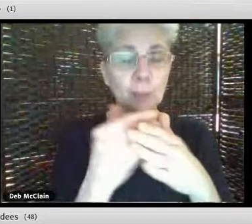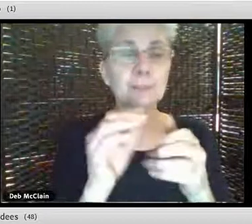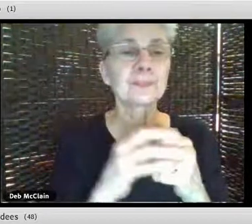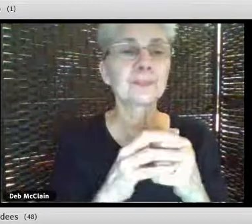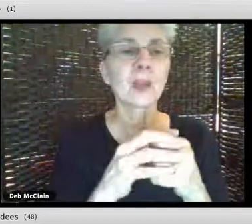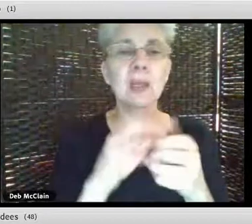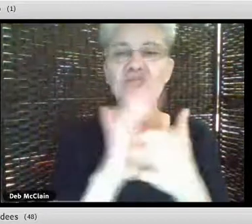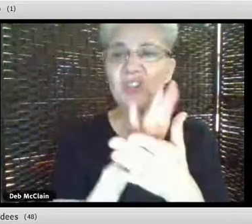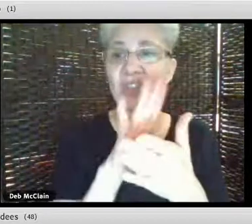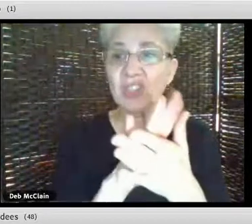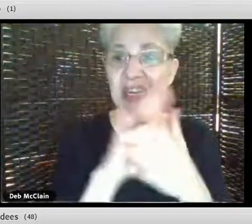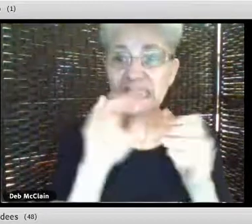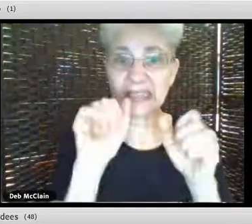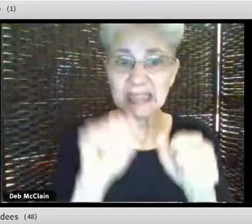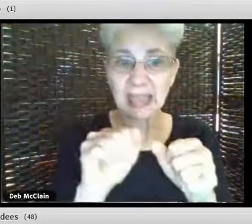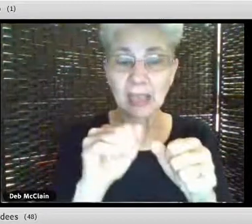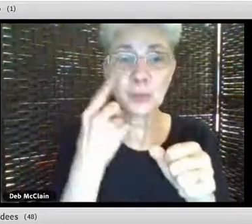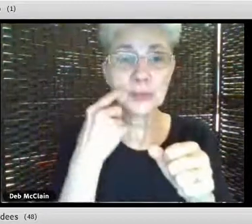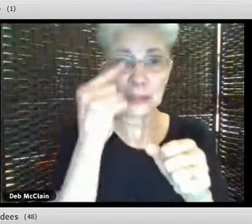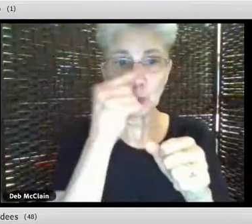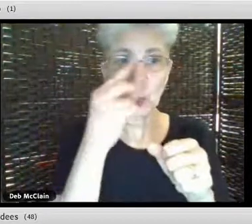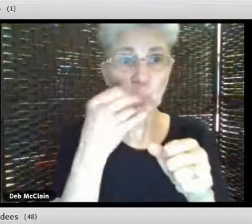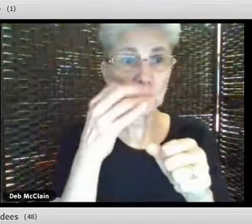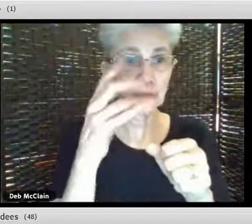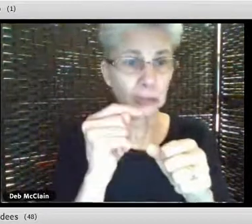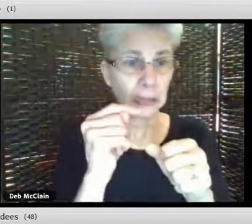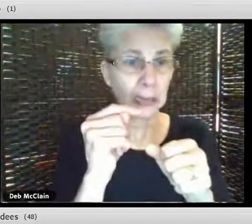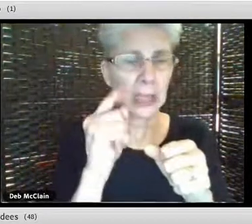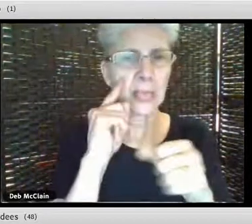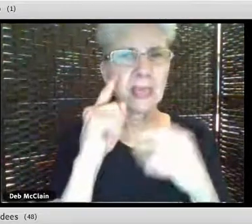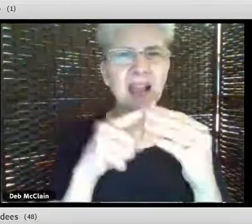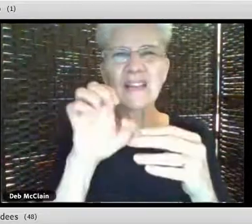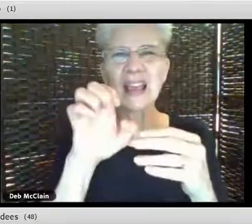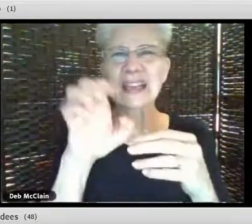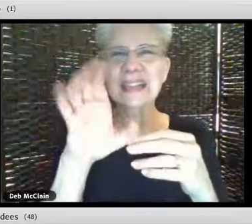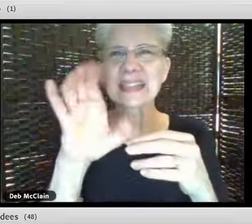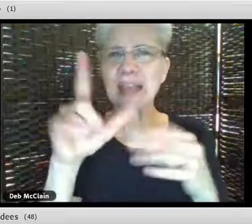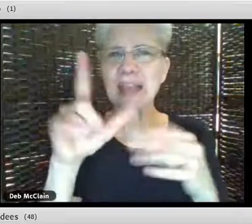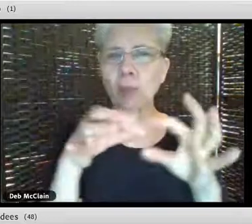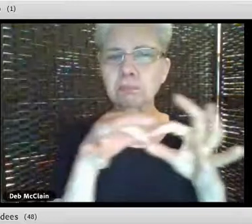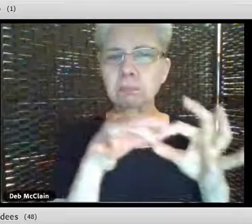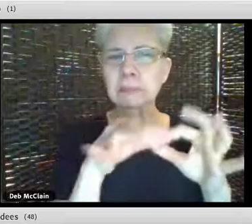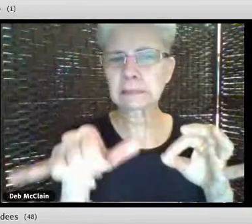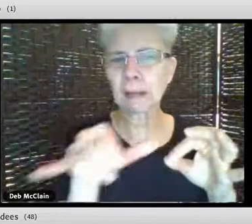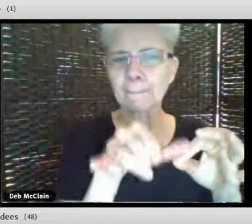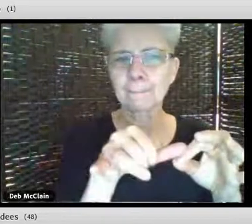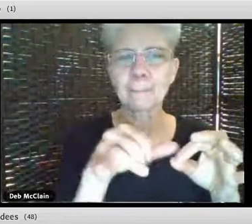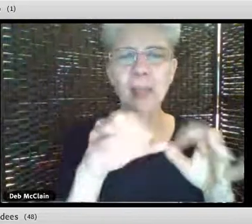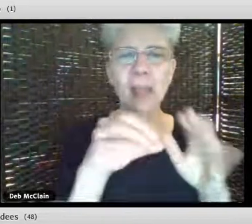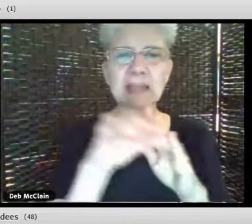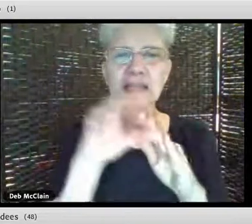Google Sheets, when you see Google Sheets, just think of Excel, and Google Slides is more like PowerPoint.